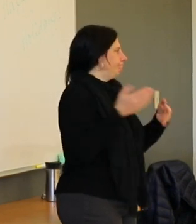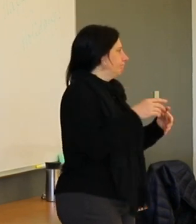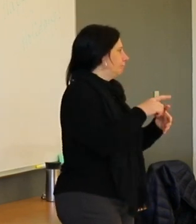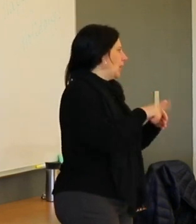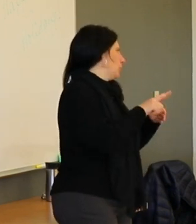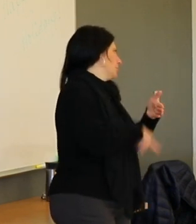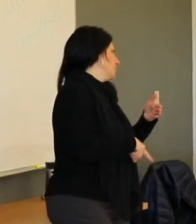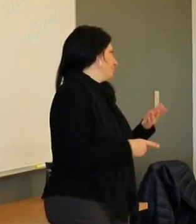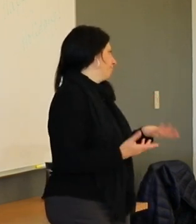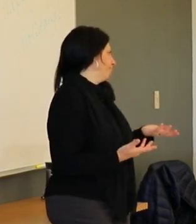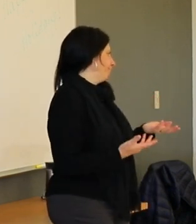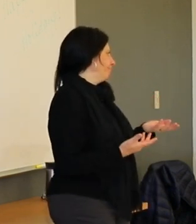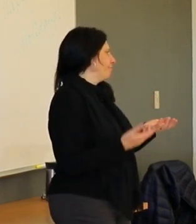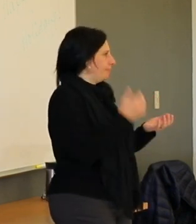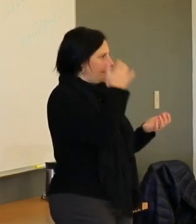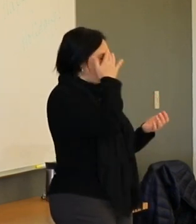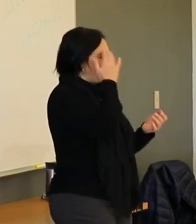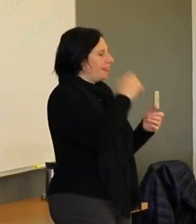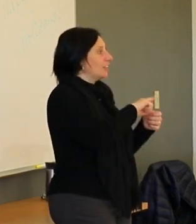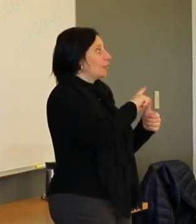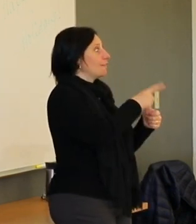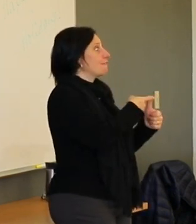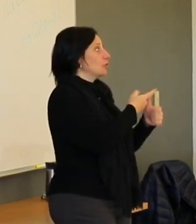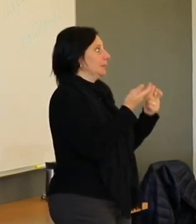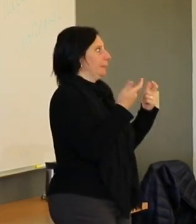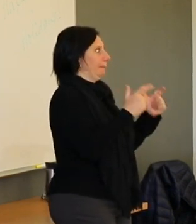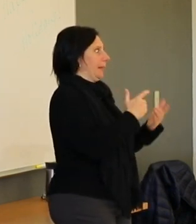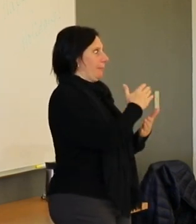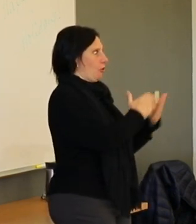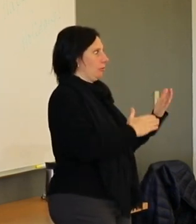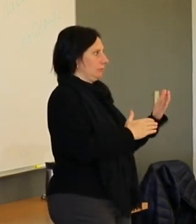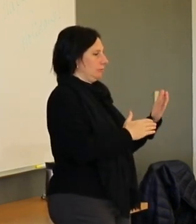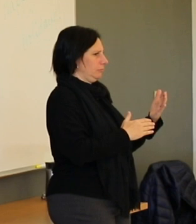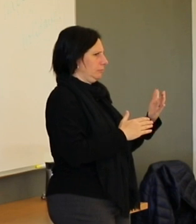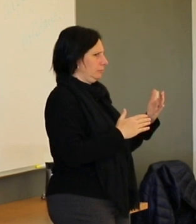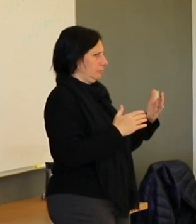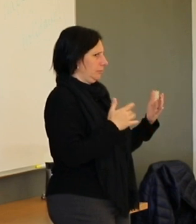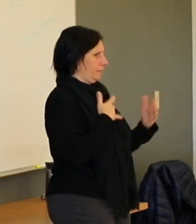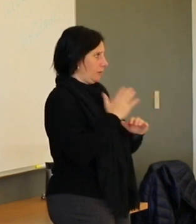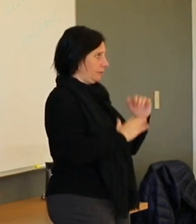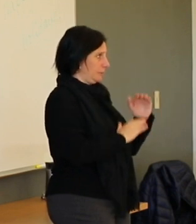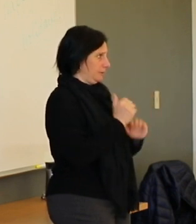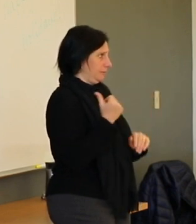So that's the first big chunk of work to do. So everyone's good with that.